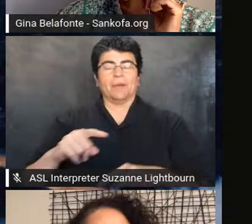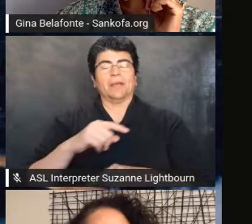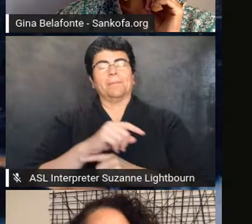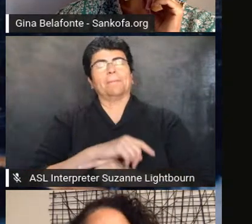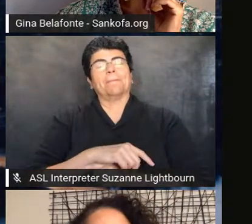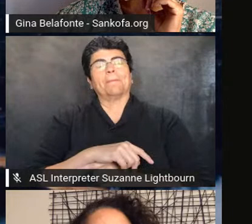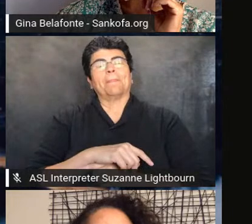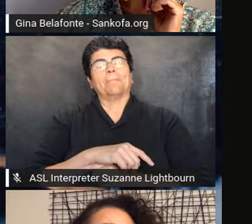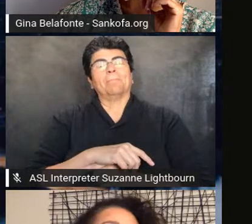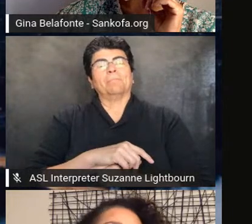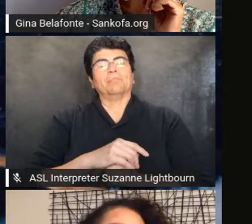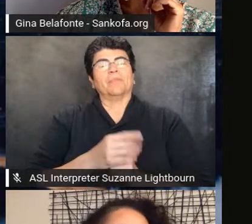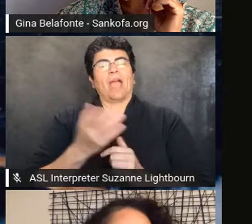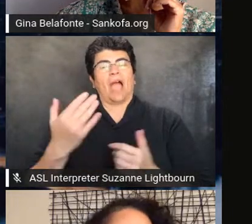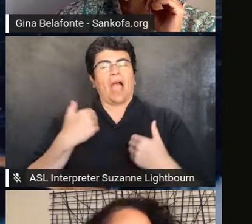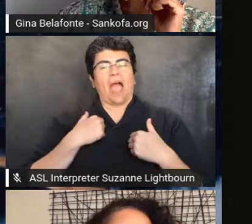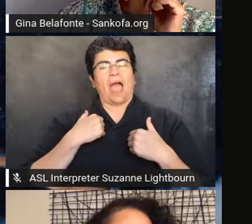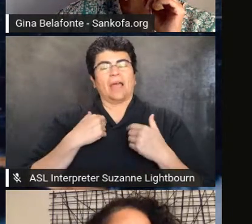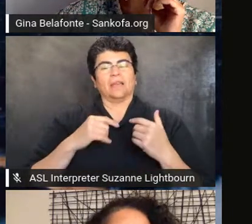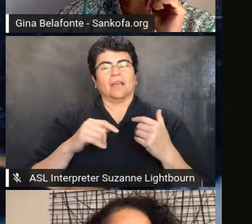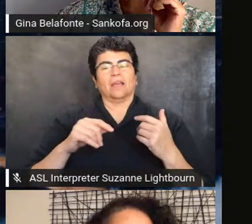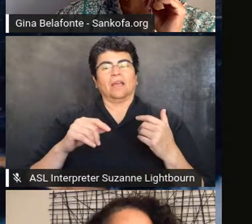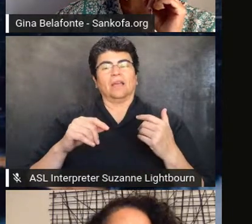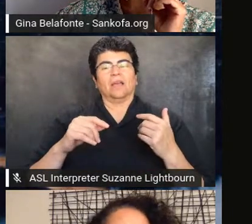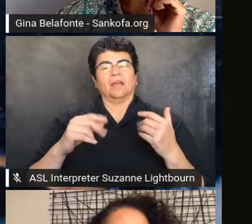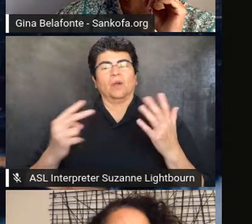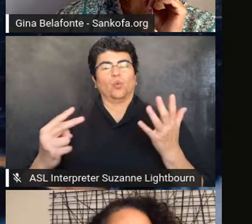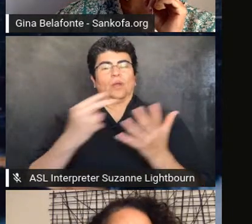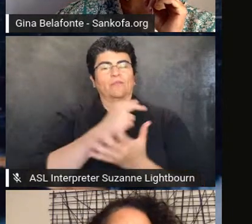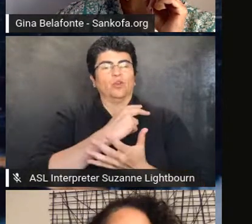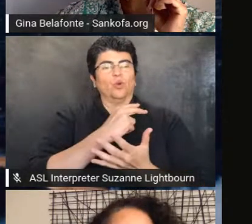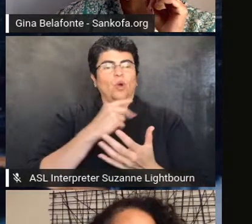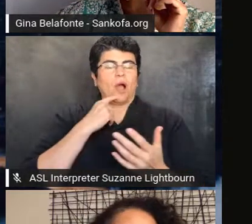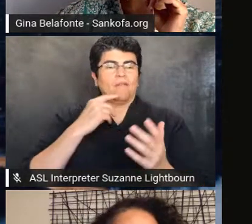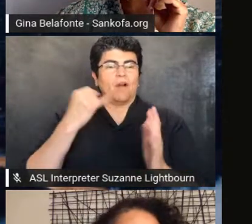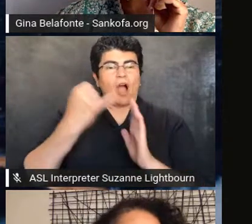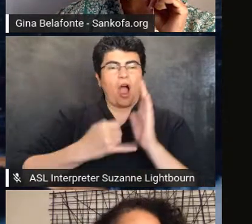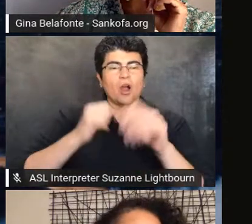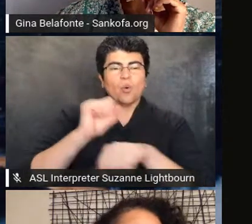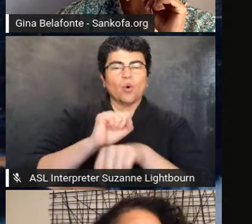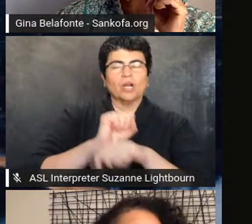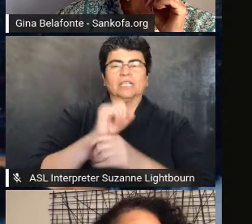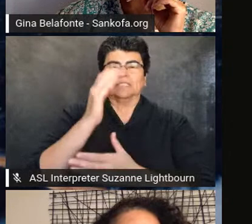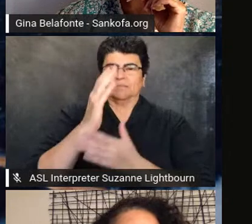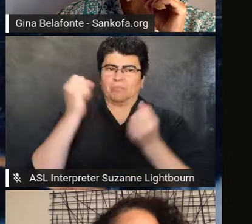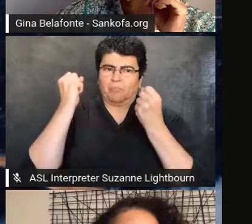there was a review of artwork, there were many that submitted their artwork,